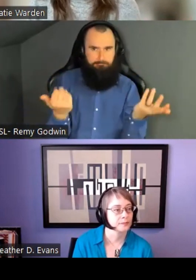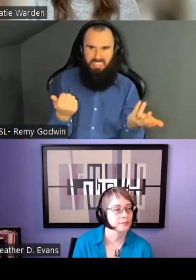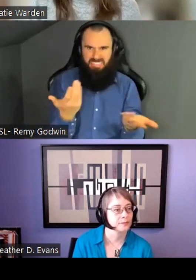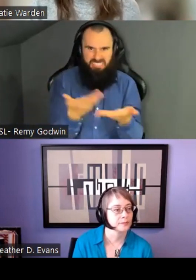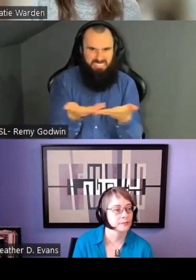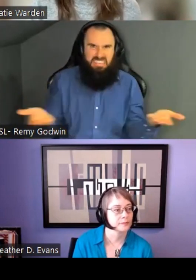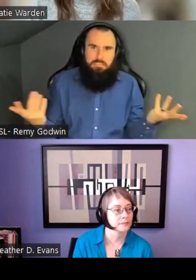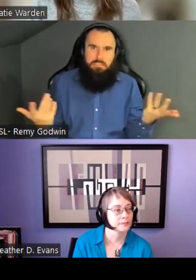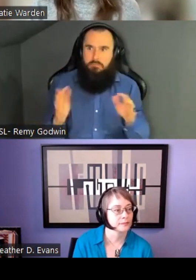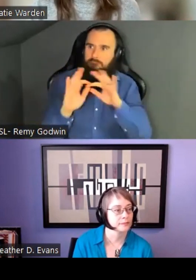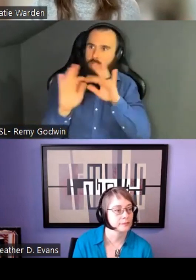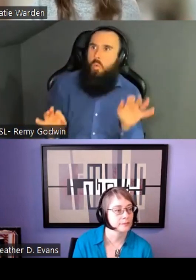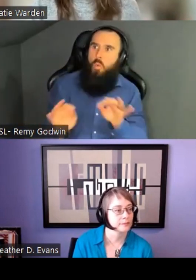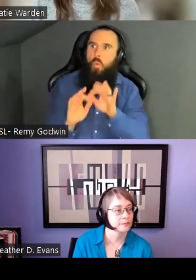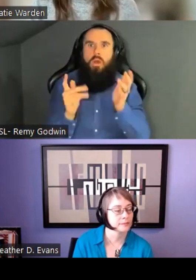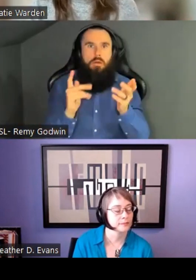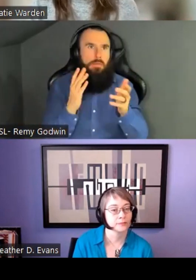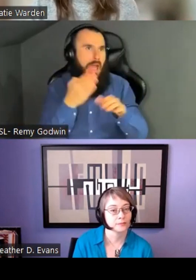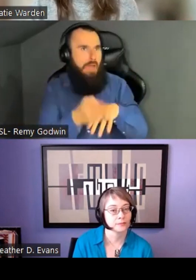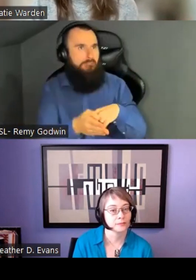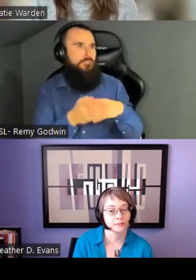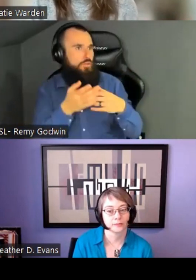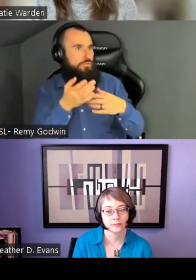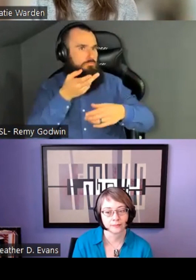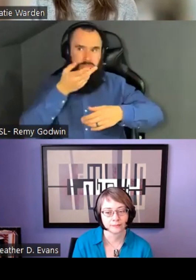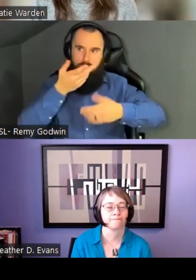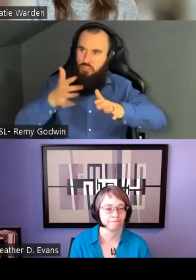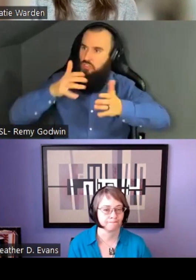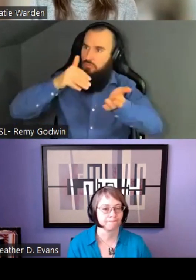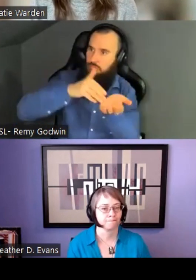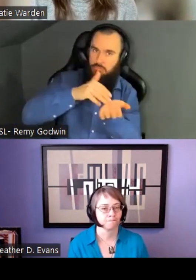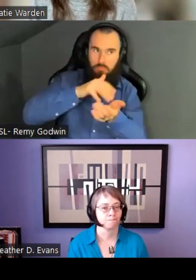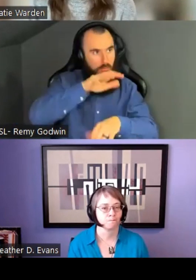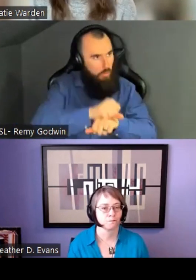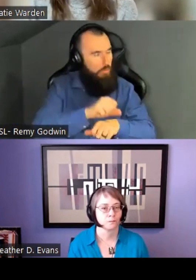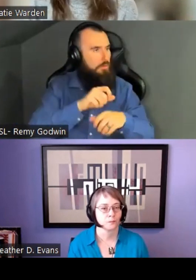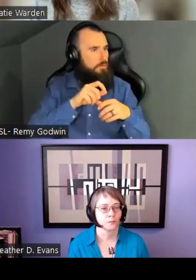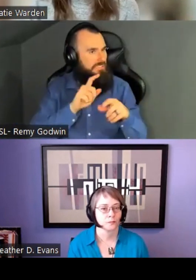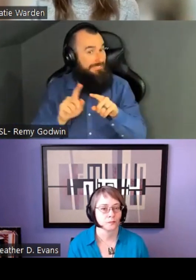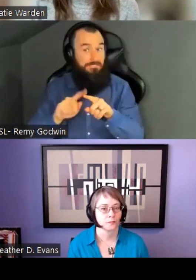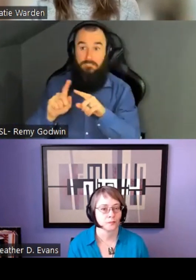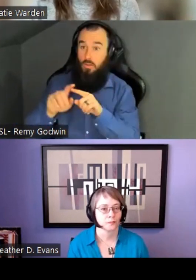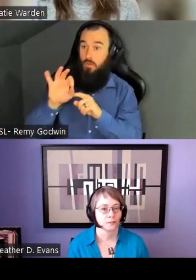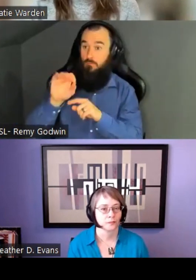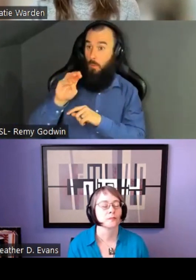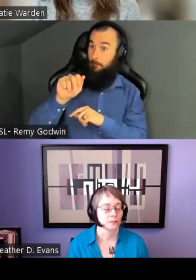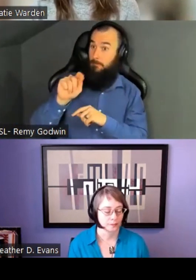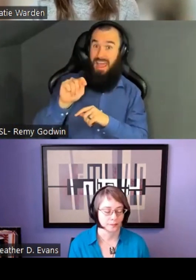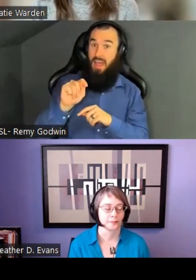or aftercare visits in multiple formats, typically that would be a violation of the law.